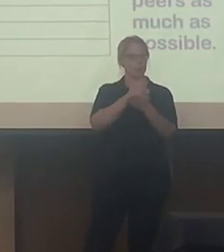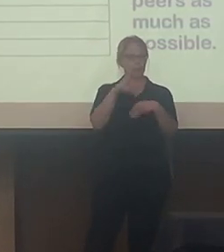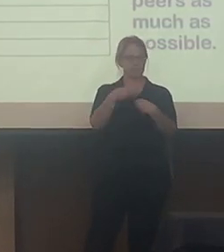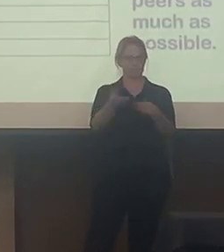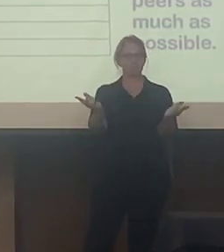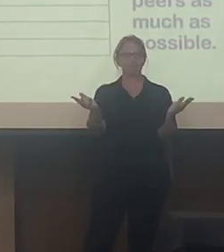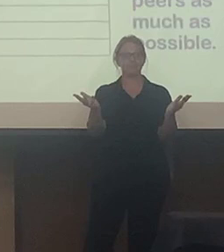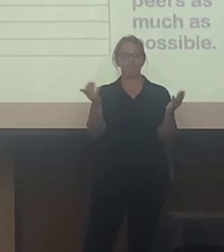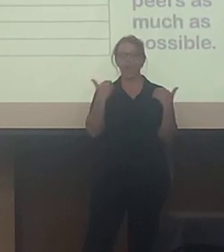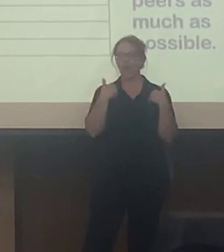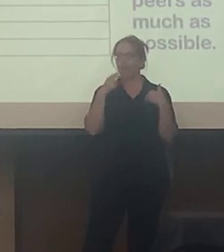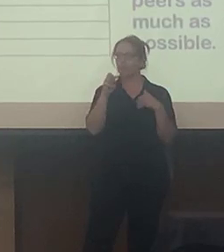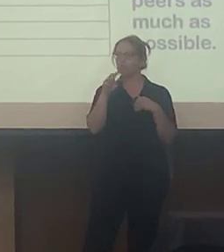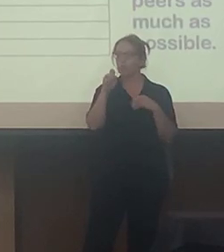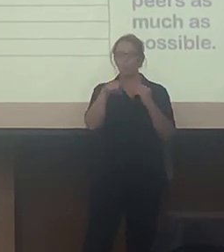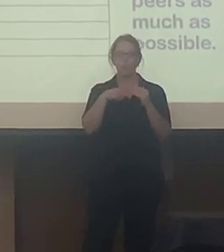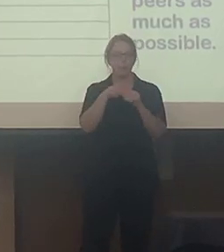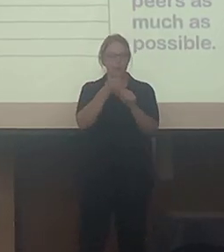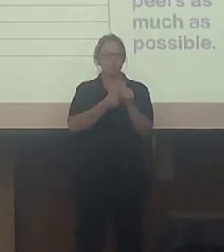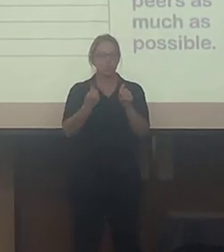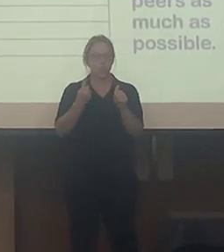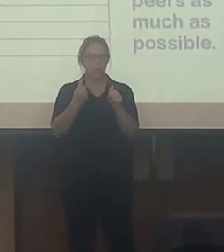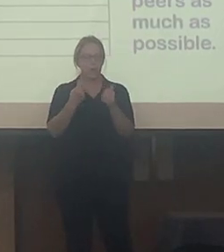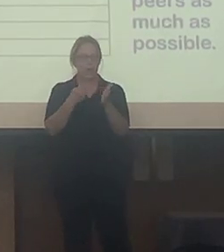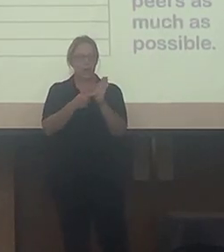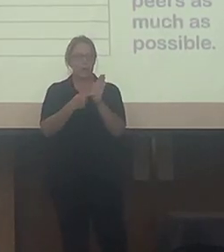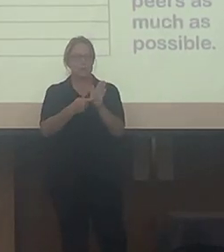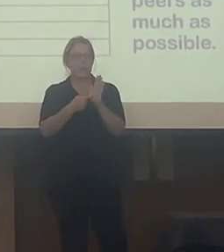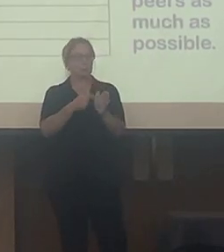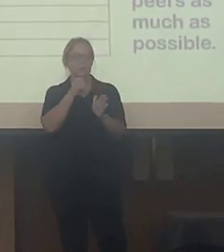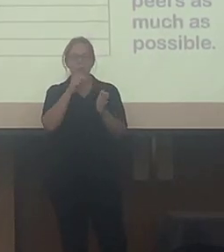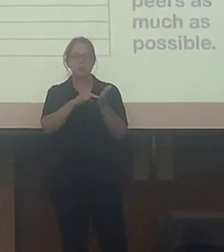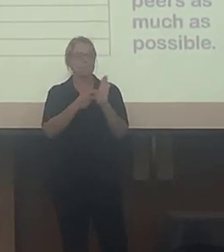we have little notes about each one of these like examples doesn't mean that your kiddo needs every